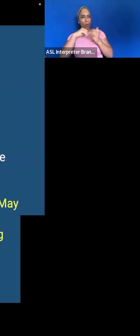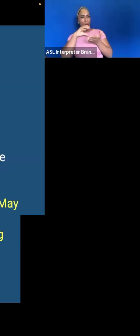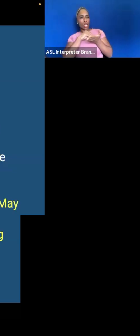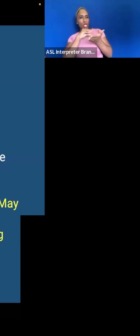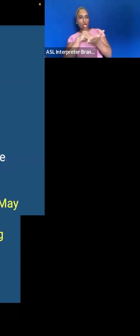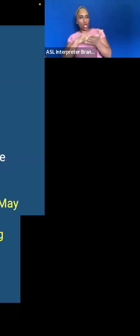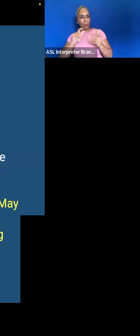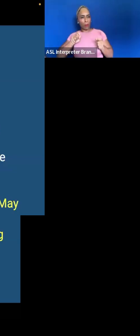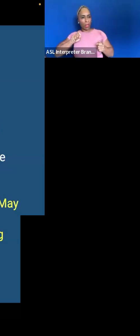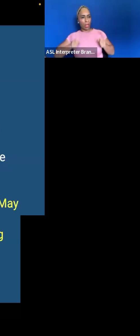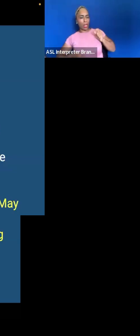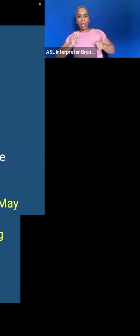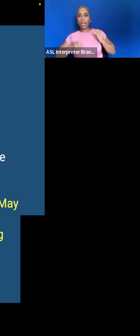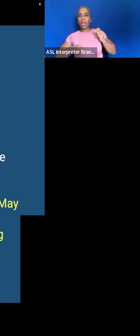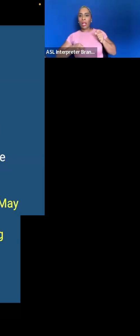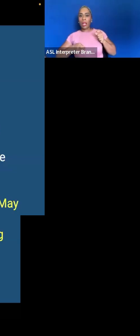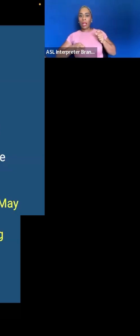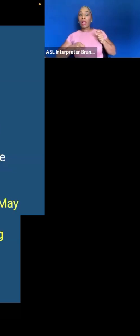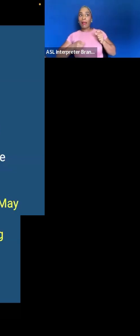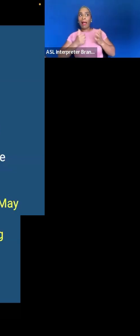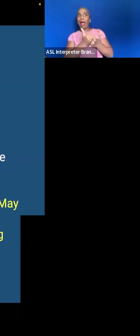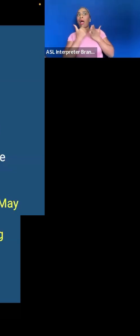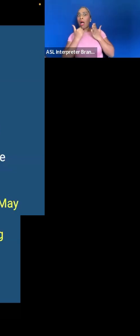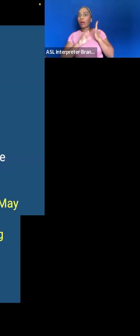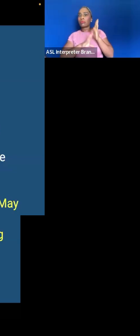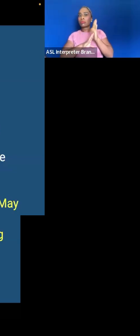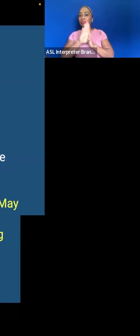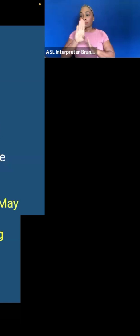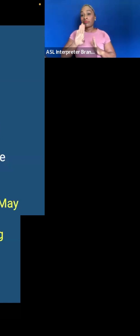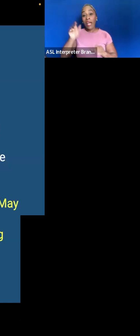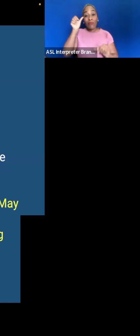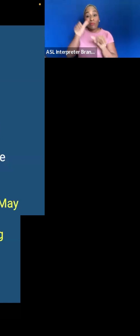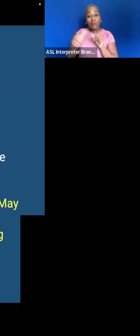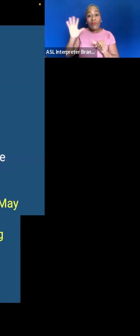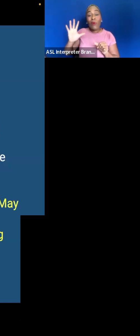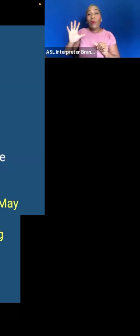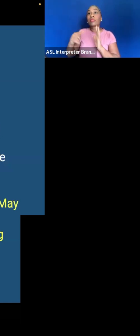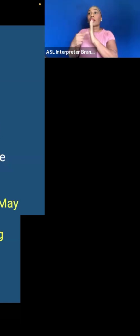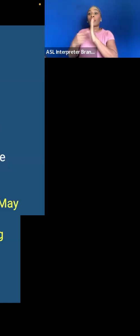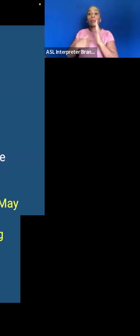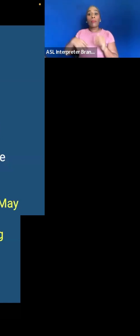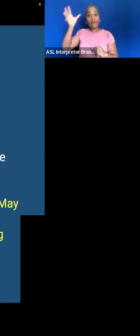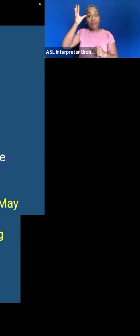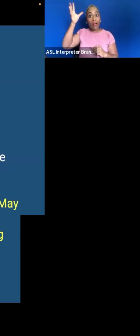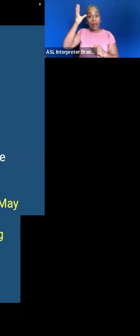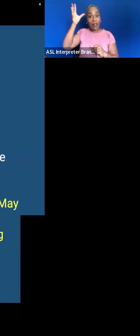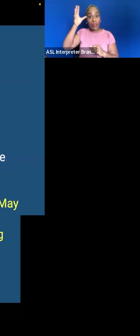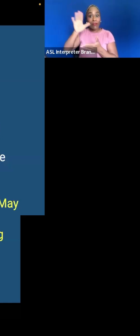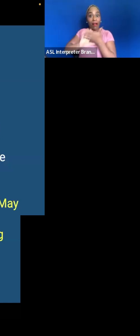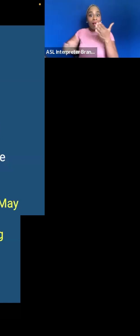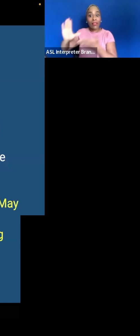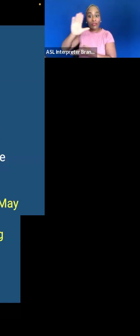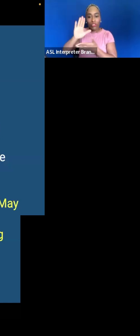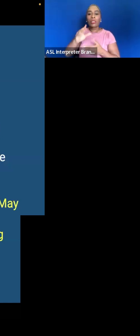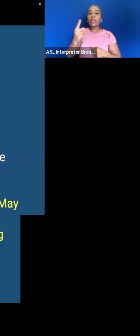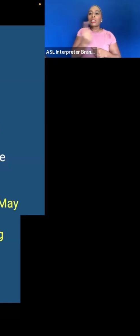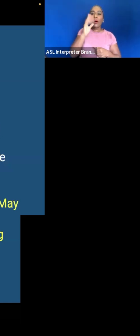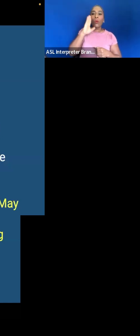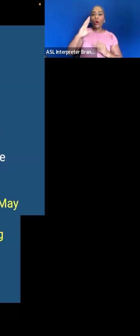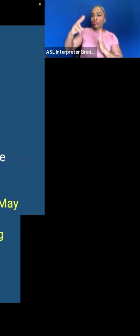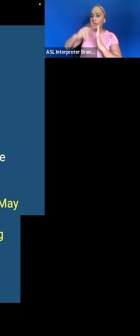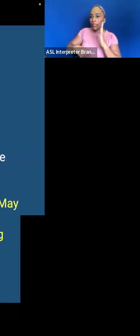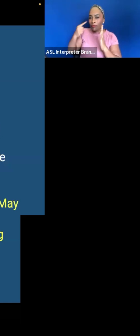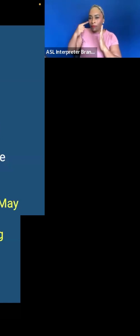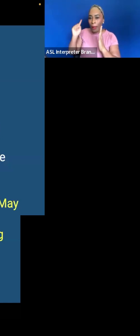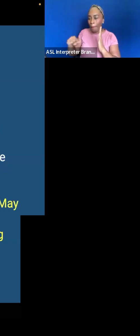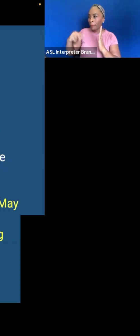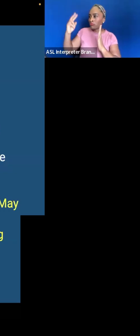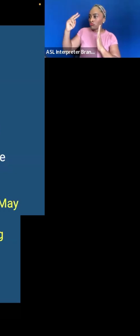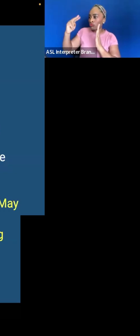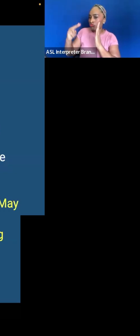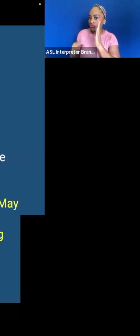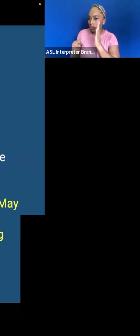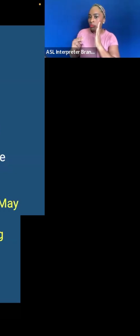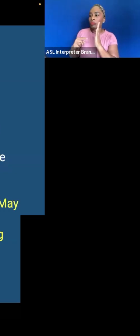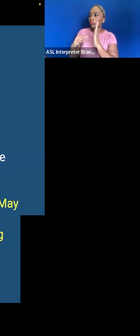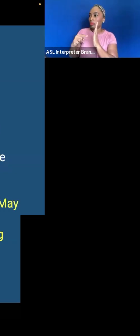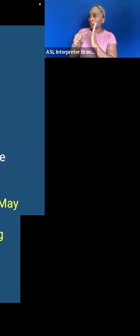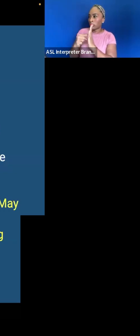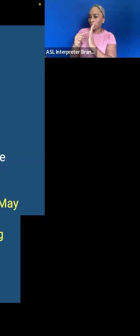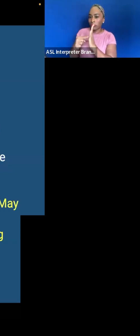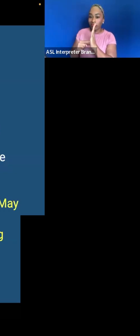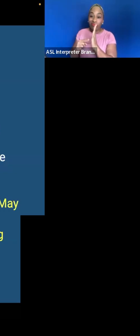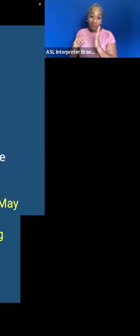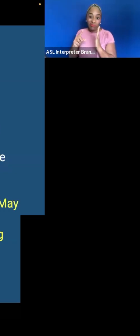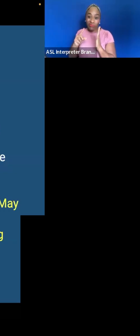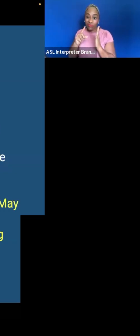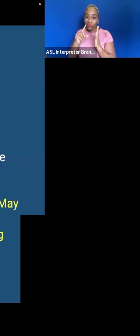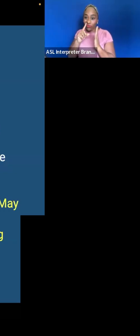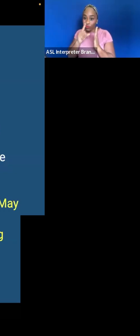a lot, my dad, for example, when he was in college, he would have readers read him the first and last paragraph of sections of the text because he, number one, didn't have, couldn't pay him to read everything.